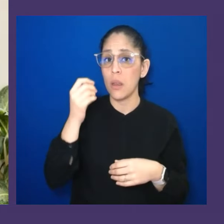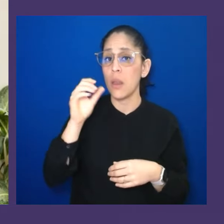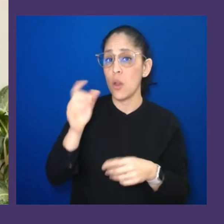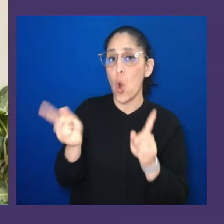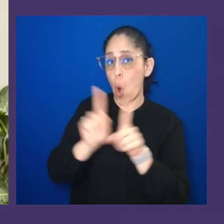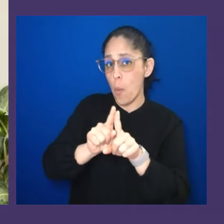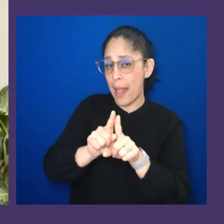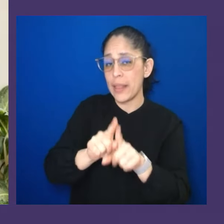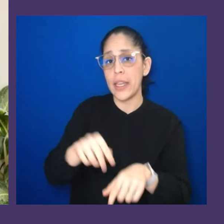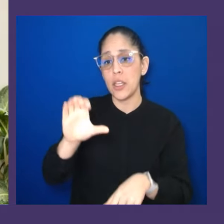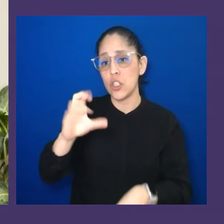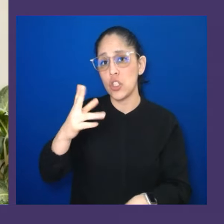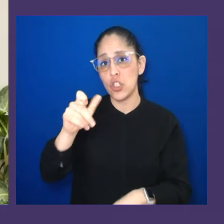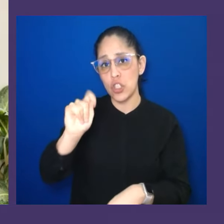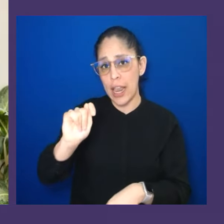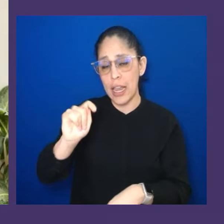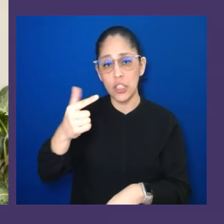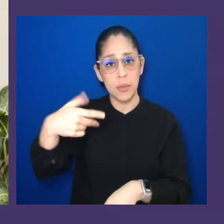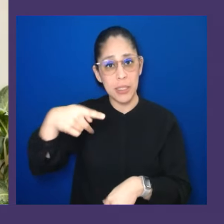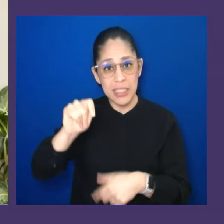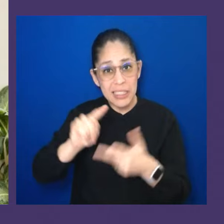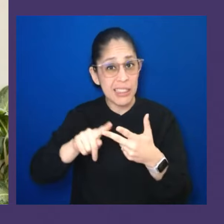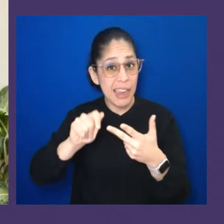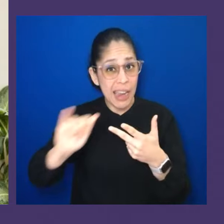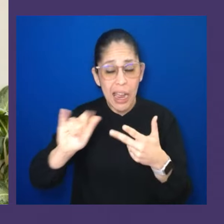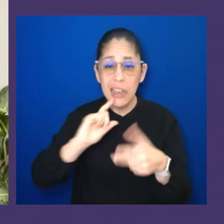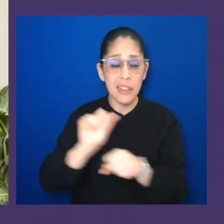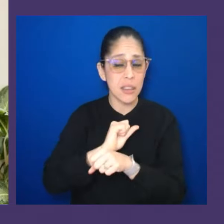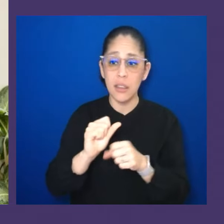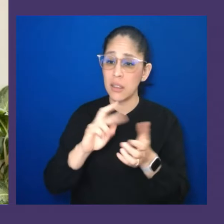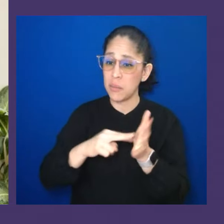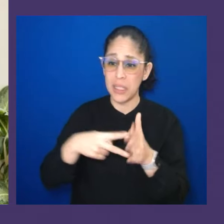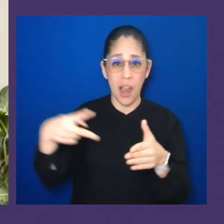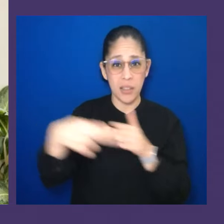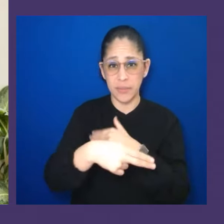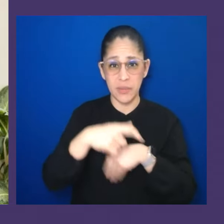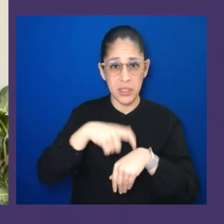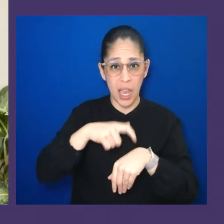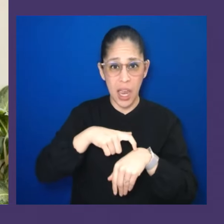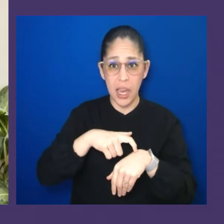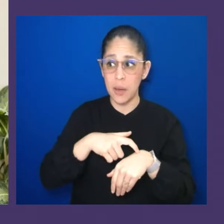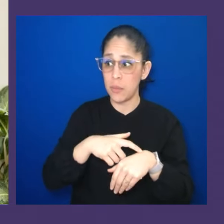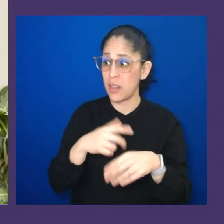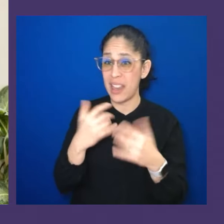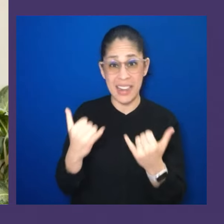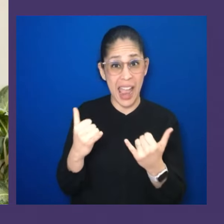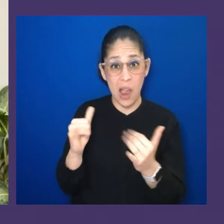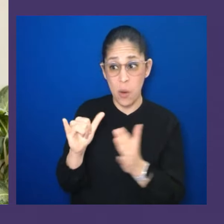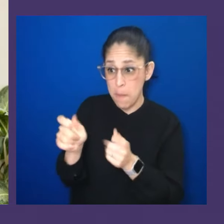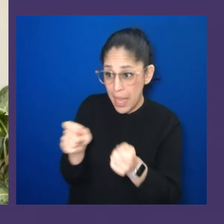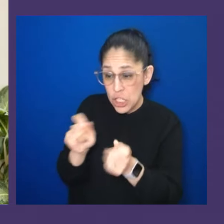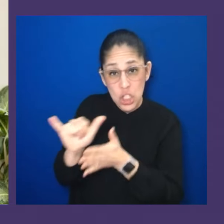it's been so quick to do any other YouTube video I'm editing and then doing descriptions